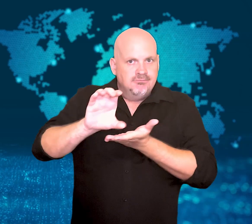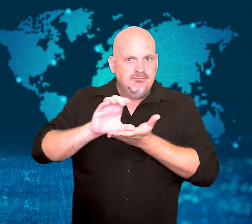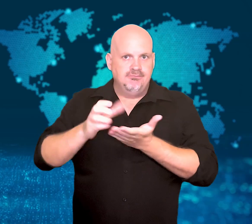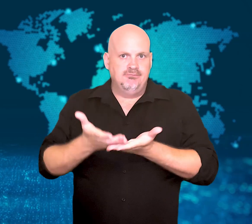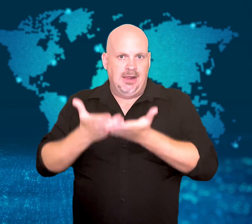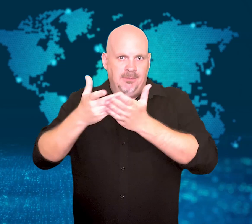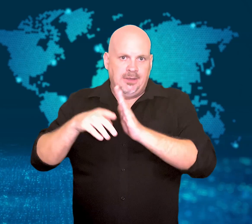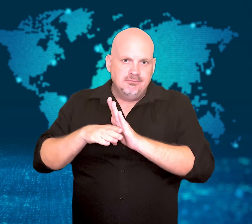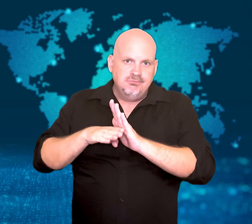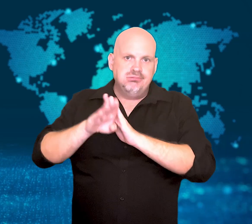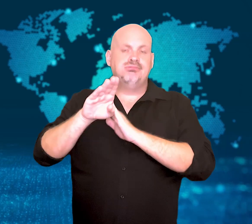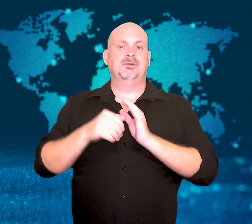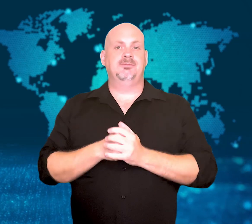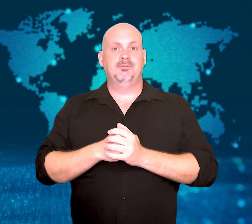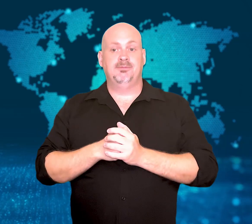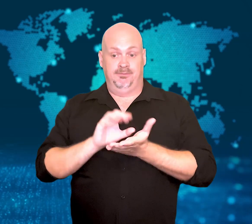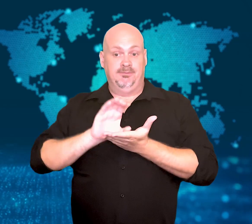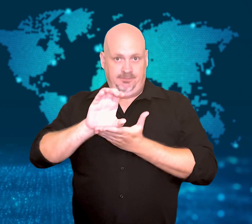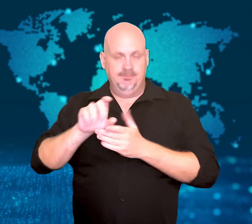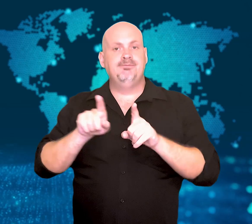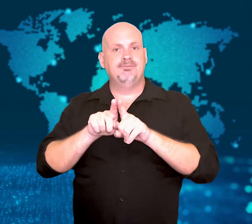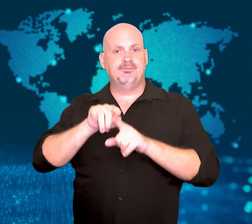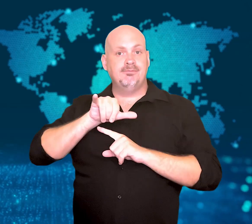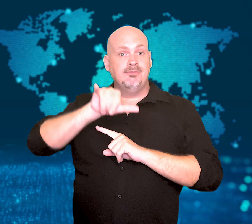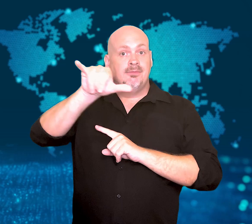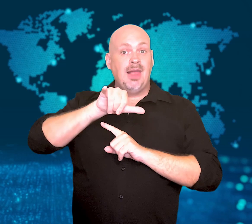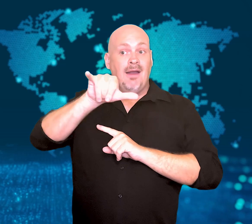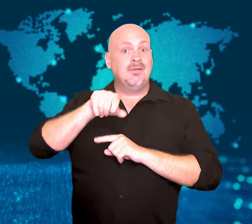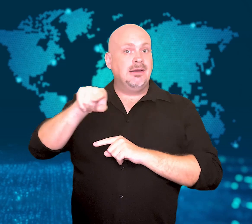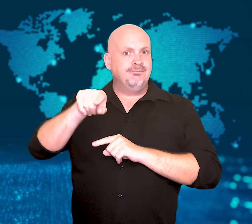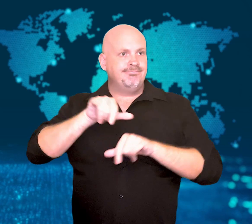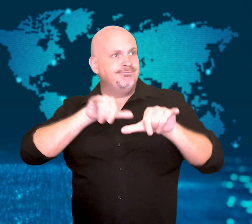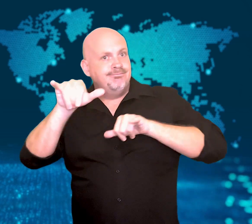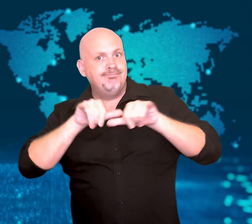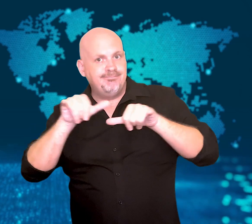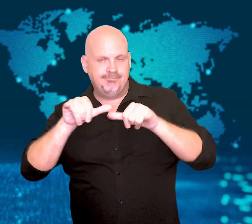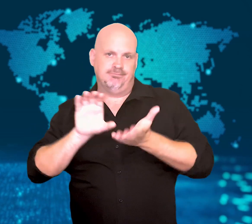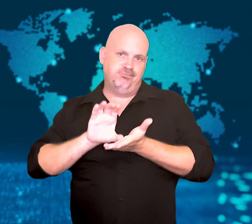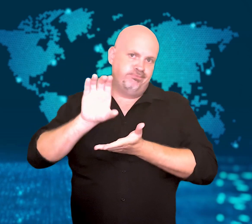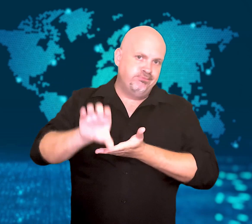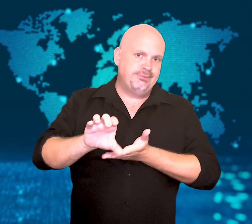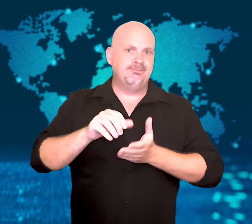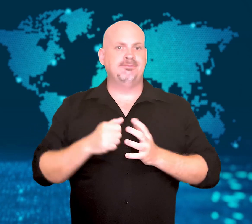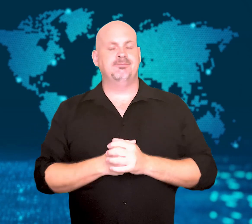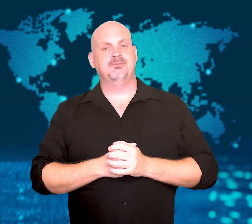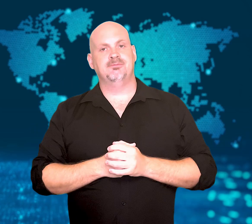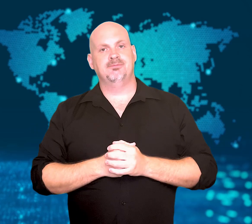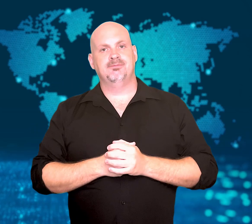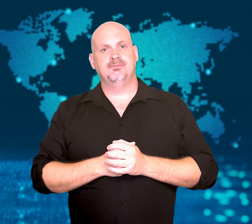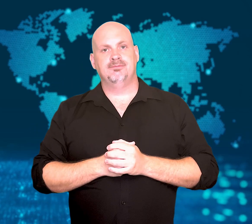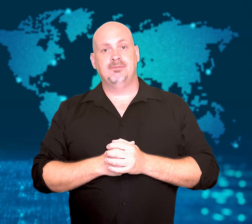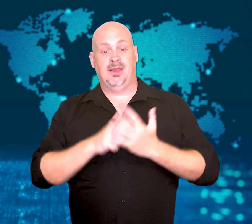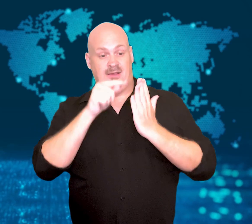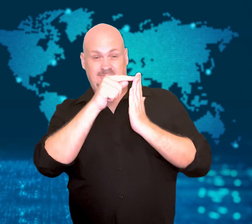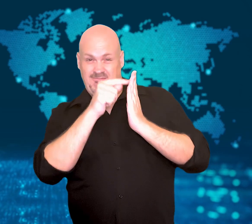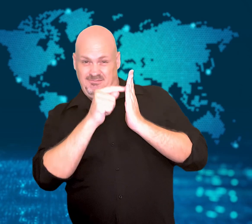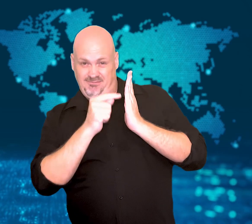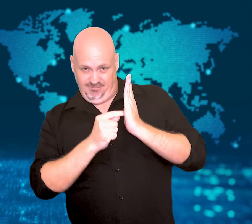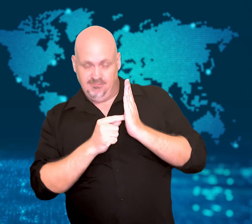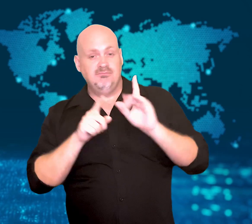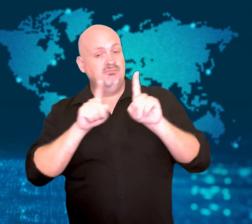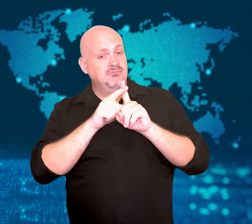to those hardest hit by the lockdowns, including the aviation industry.